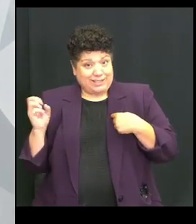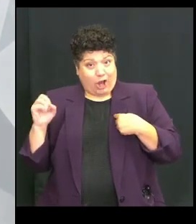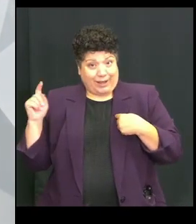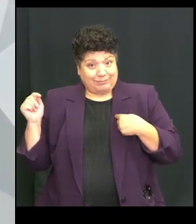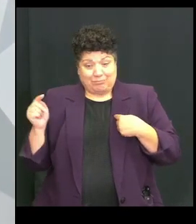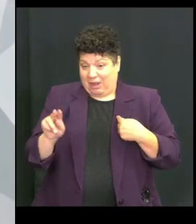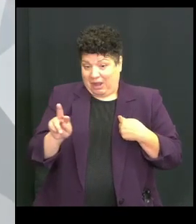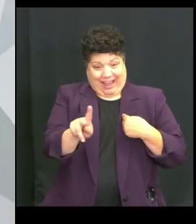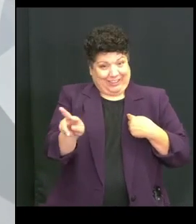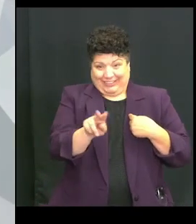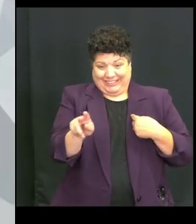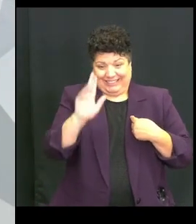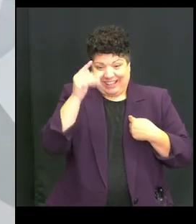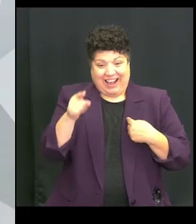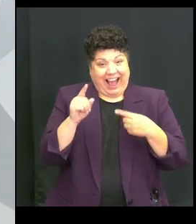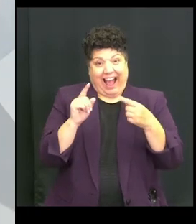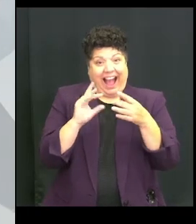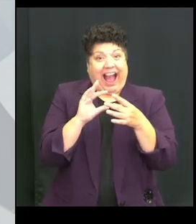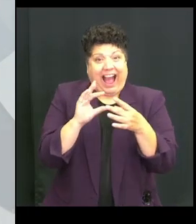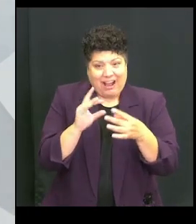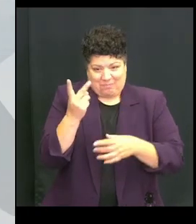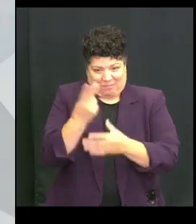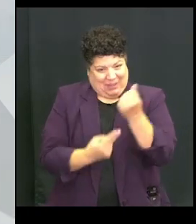You both look like you have something to say, so maybe we'll go to Scott first. [Laugh].